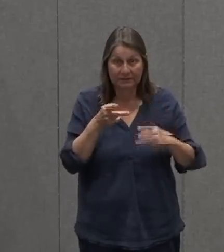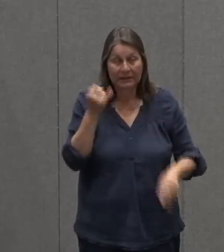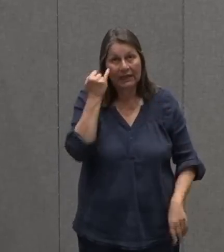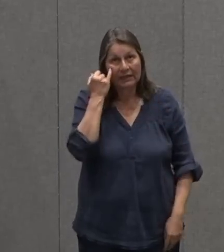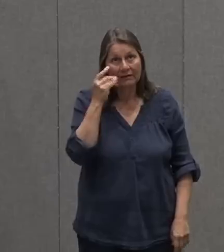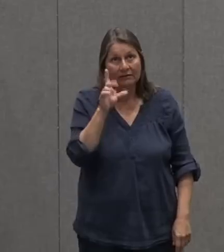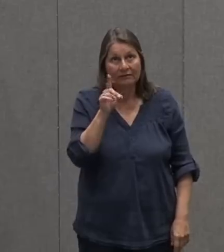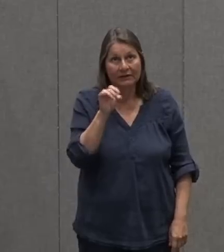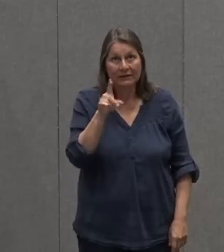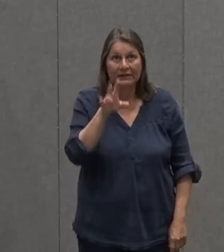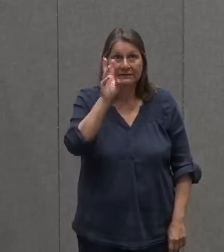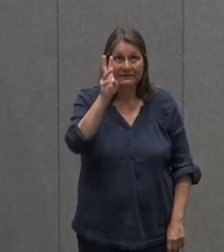Yes, I went this way